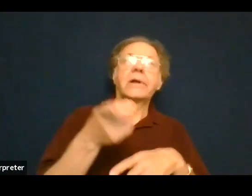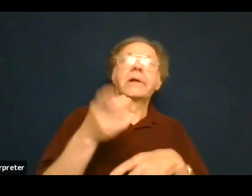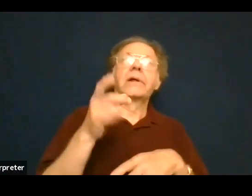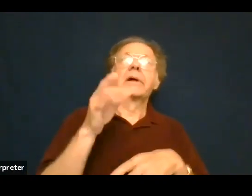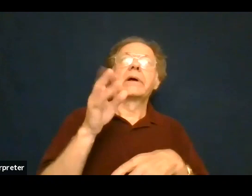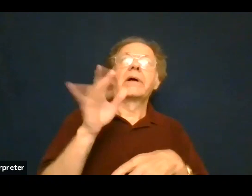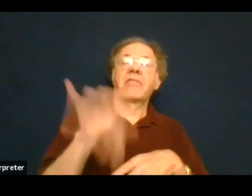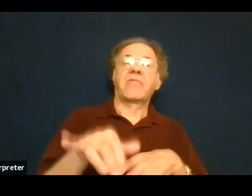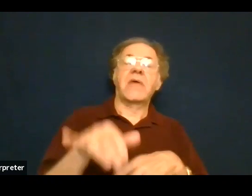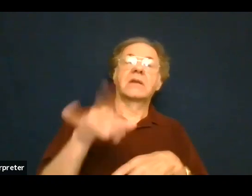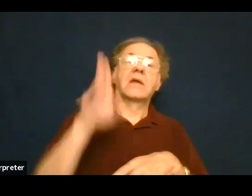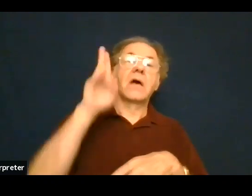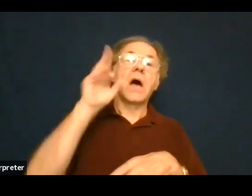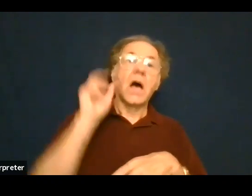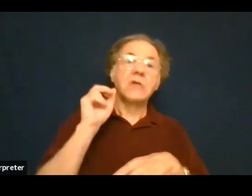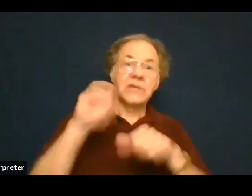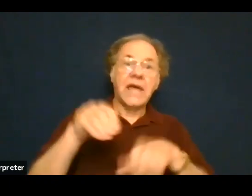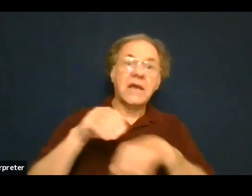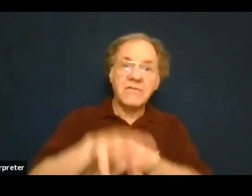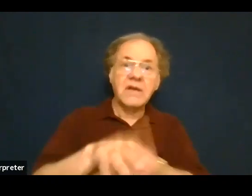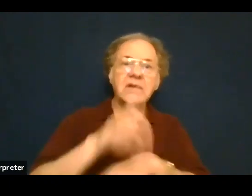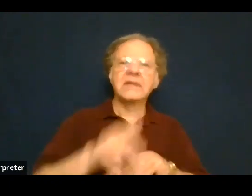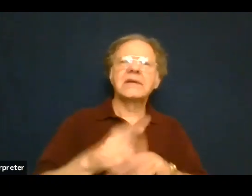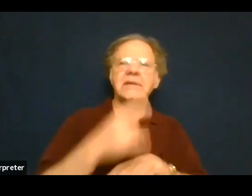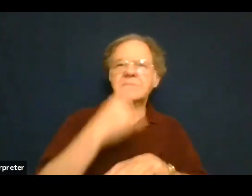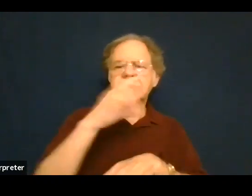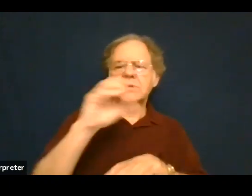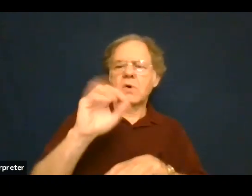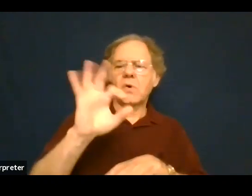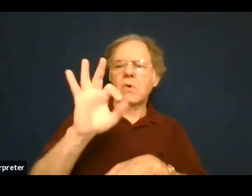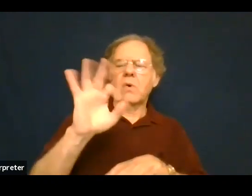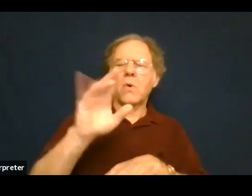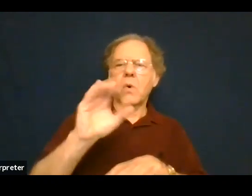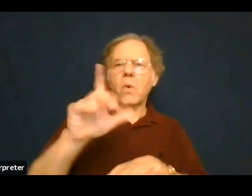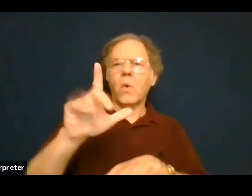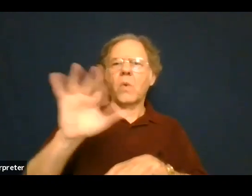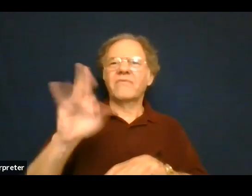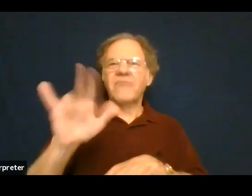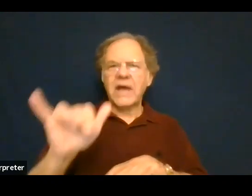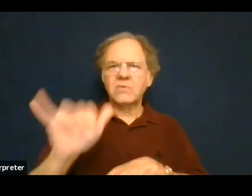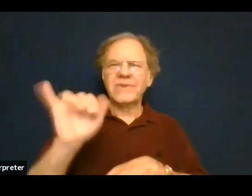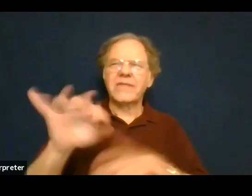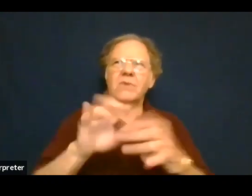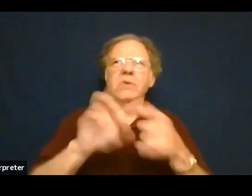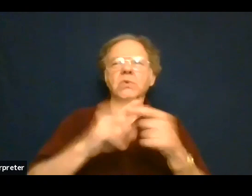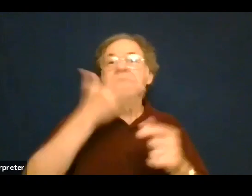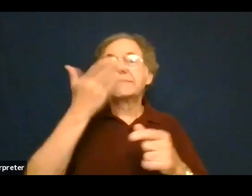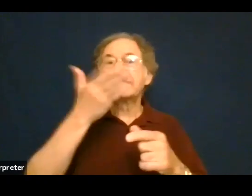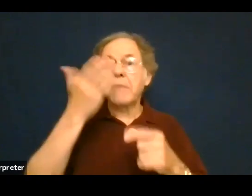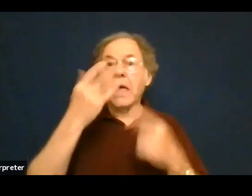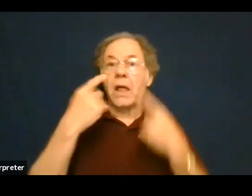affect are the olfactory nerves, which have to do with smell. And so what I don't know is whether people